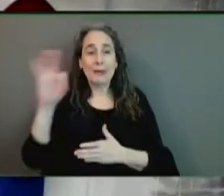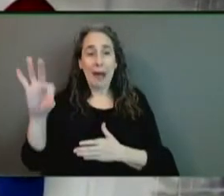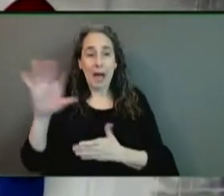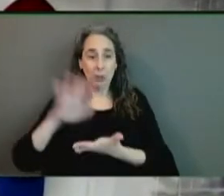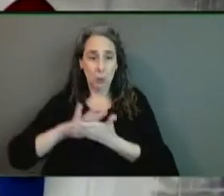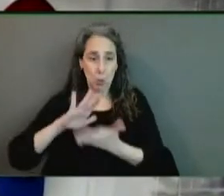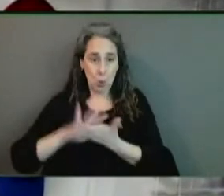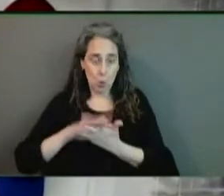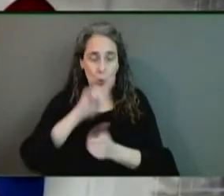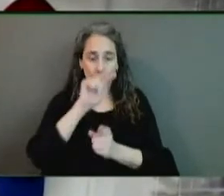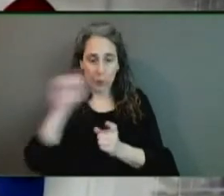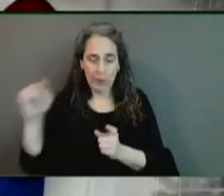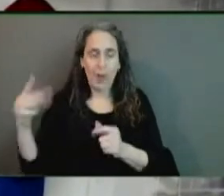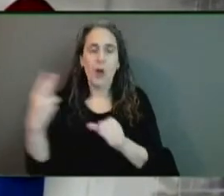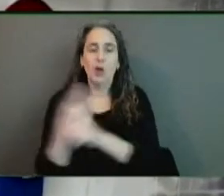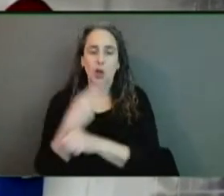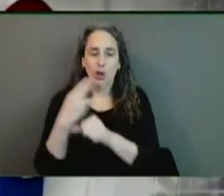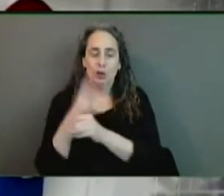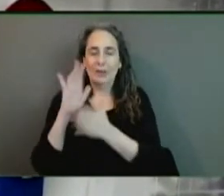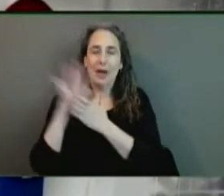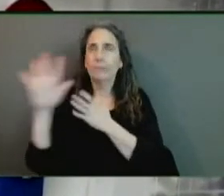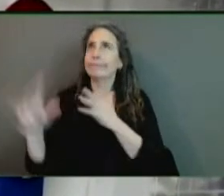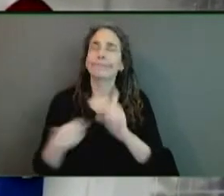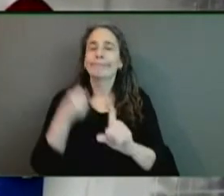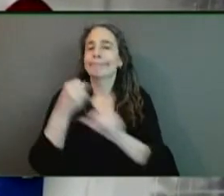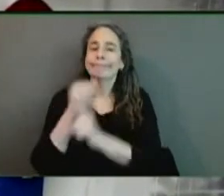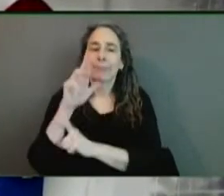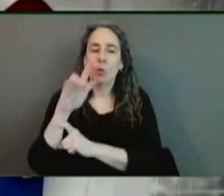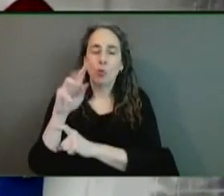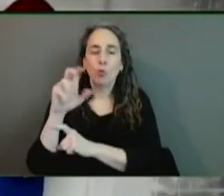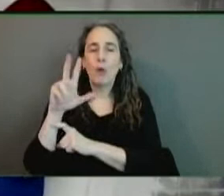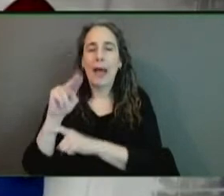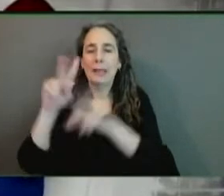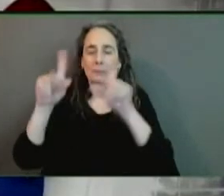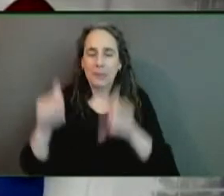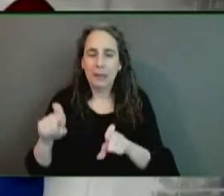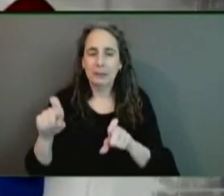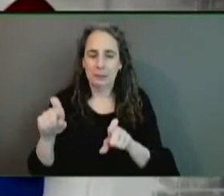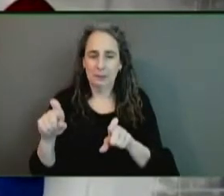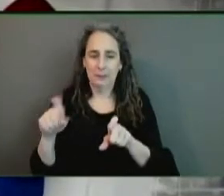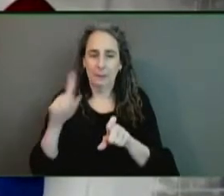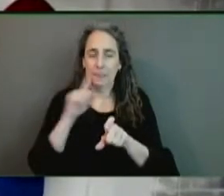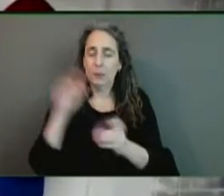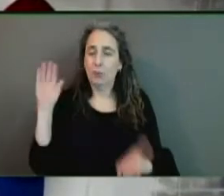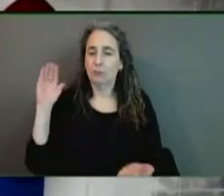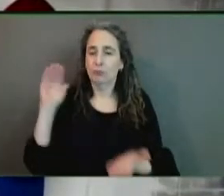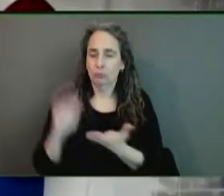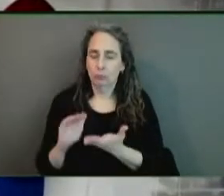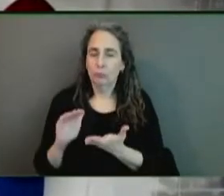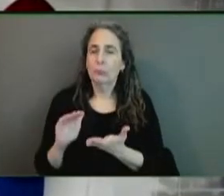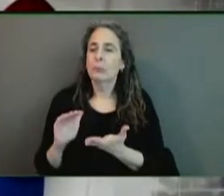is we are in all 209 schools. And it is using that random